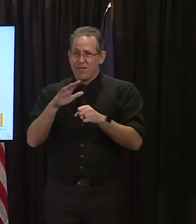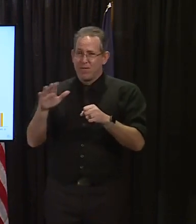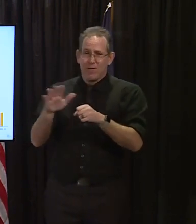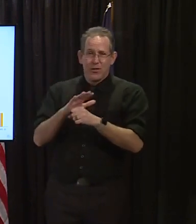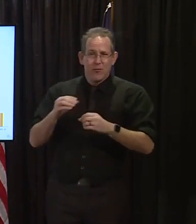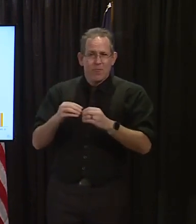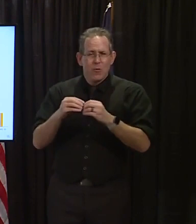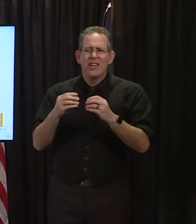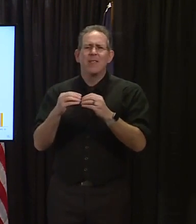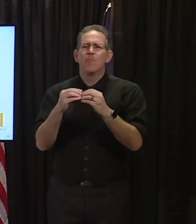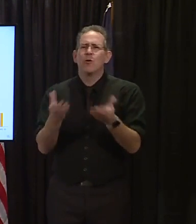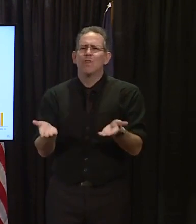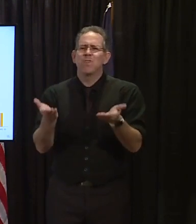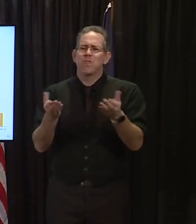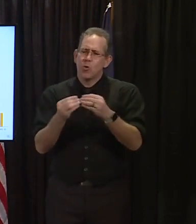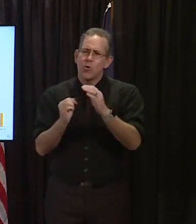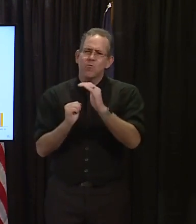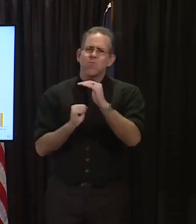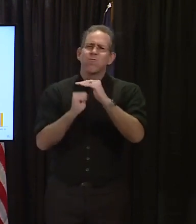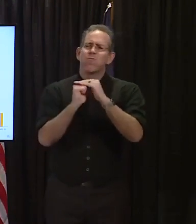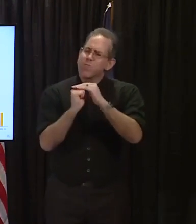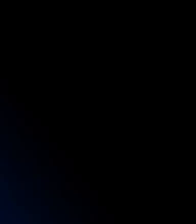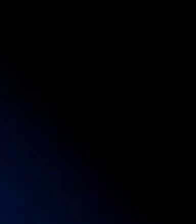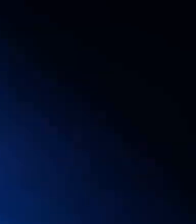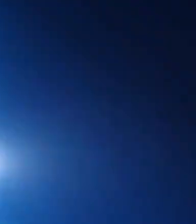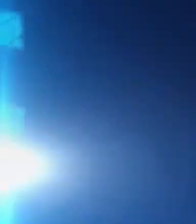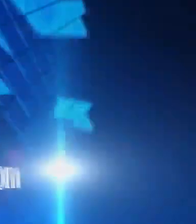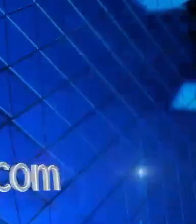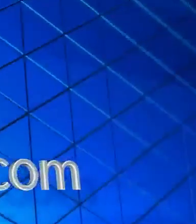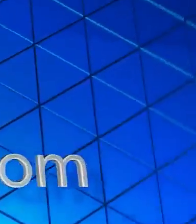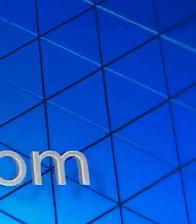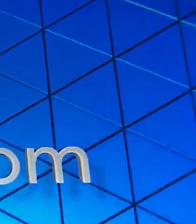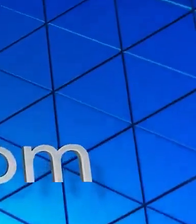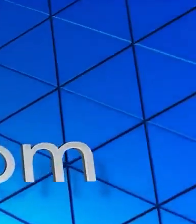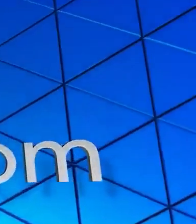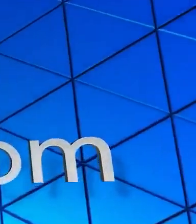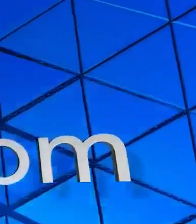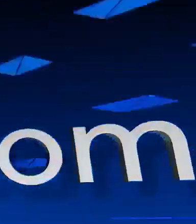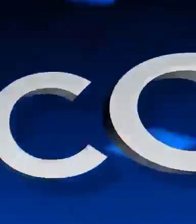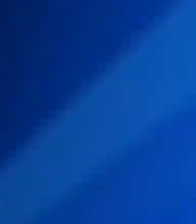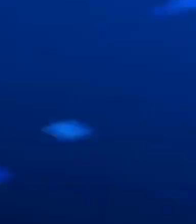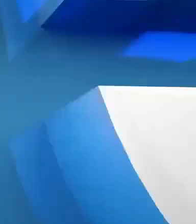schools open and kids in school as well. Mm hmm.